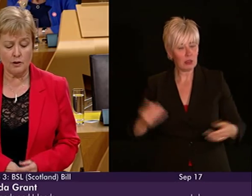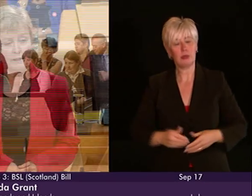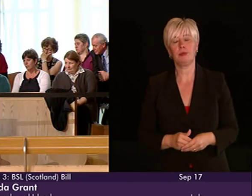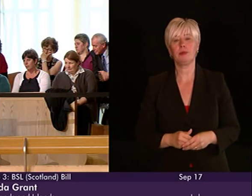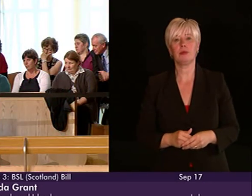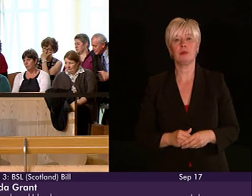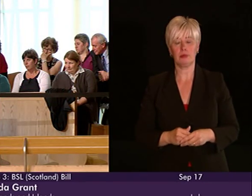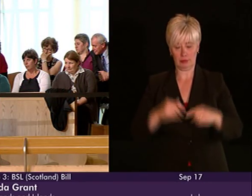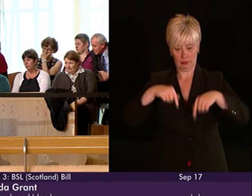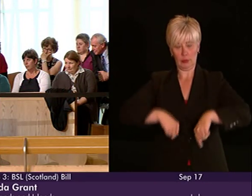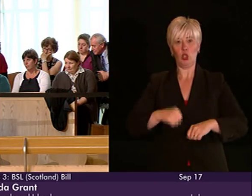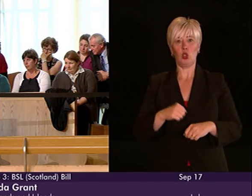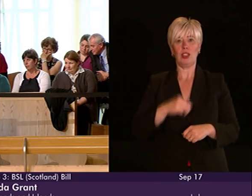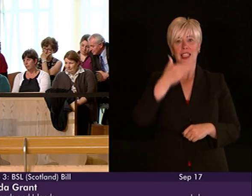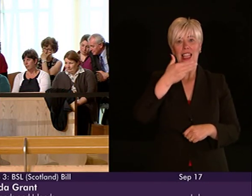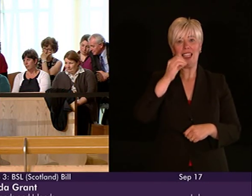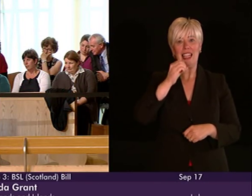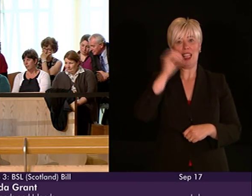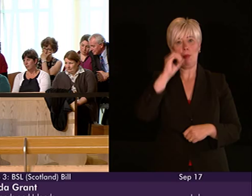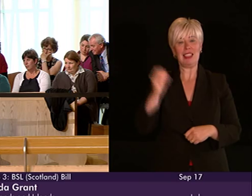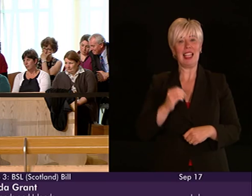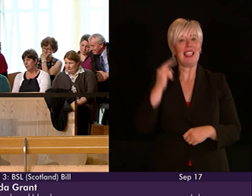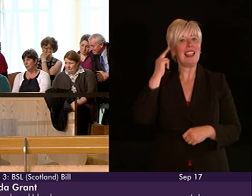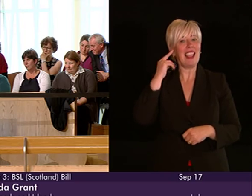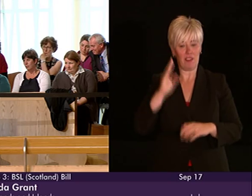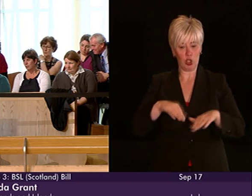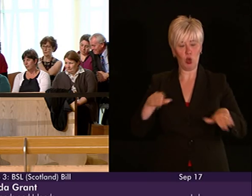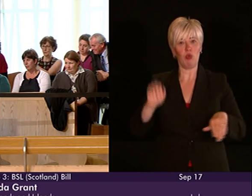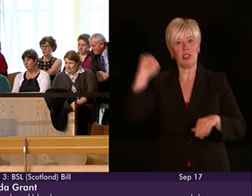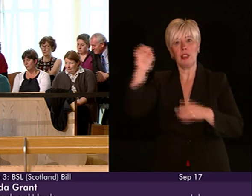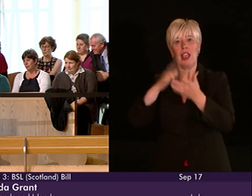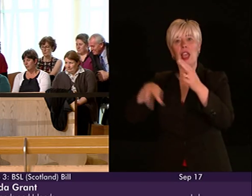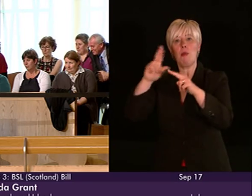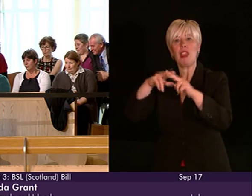In Scotland, 90 per cent of deaf children are born to hearing parents, which indicates